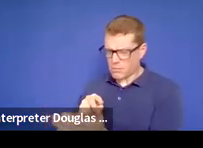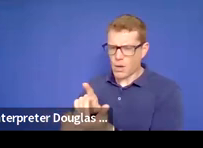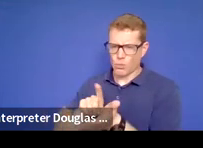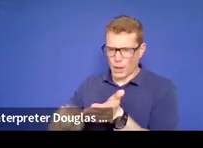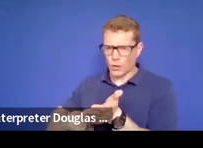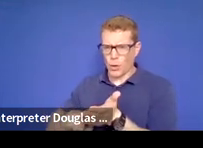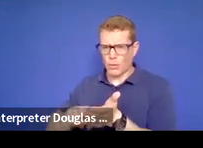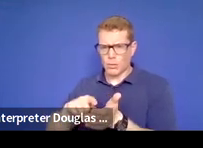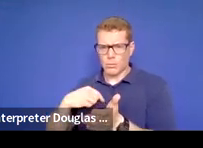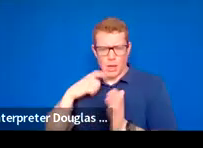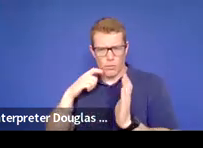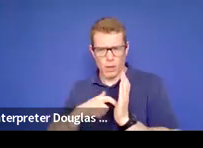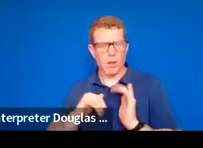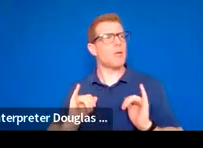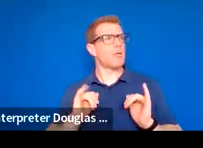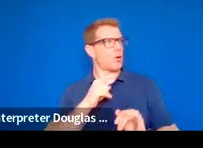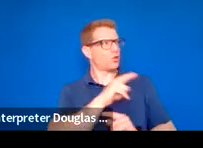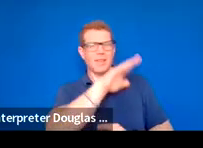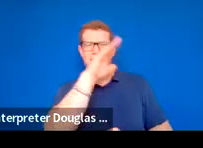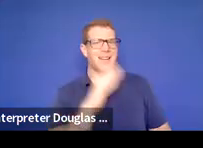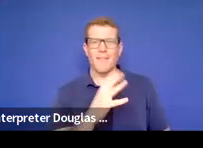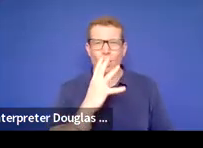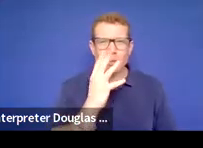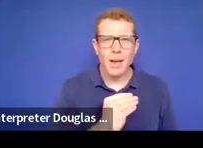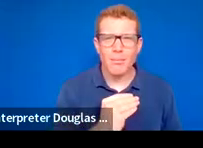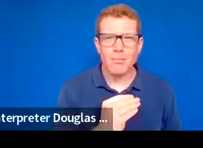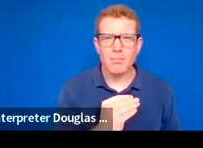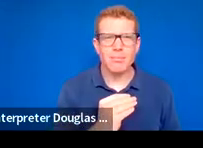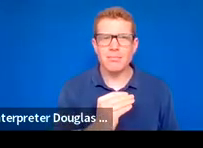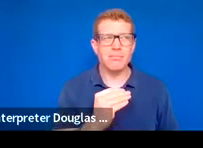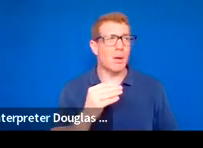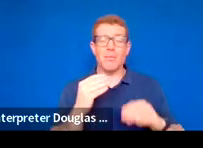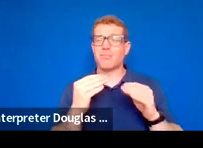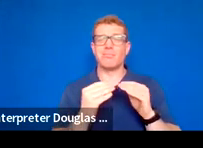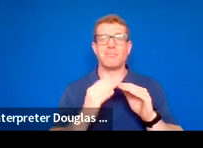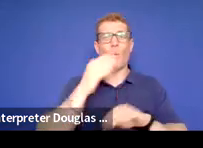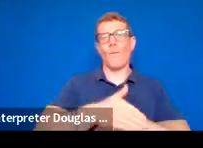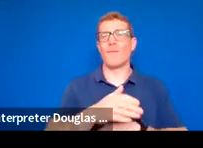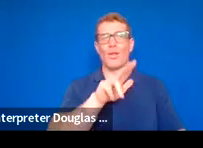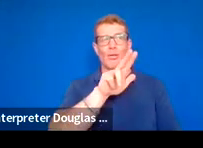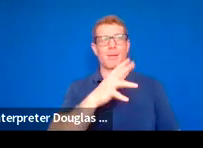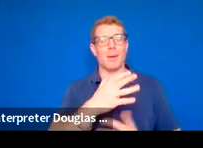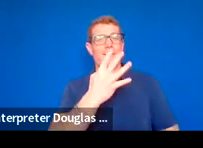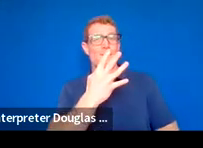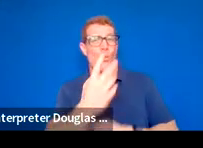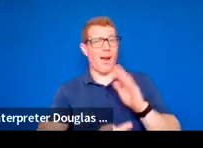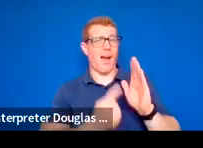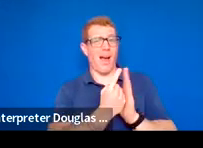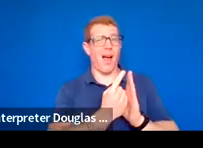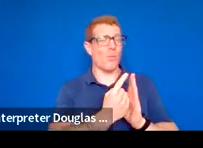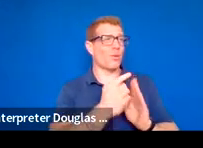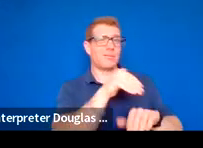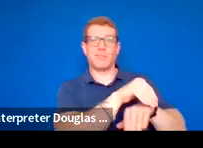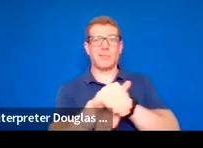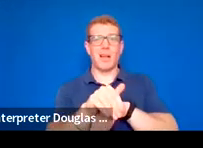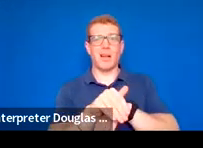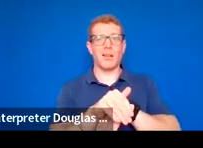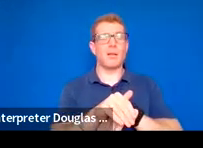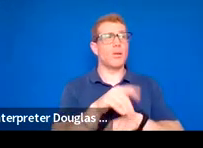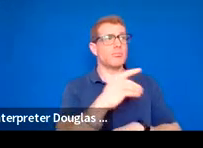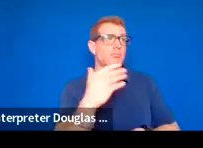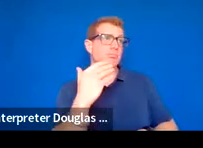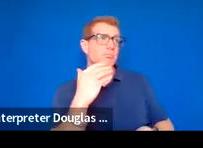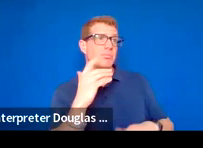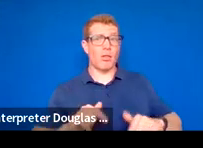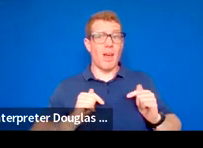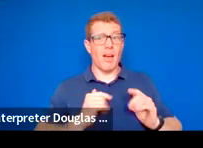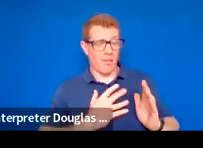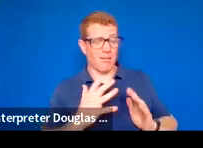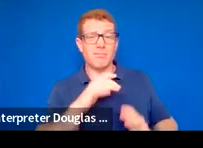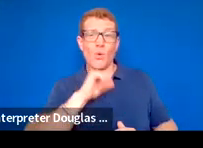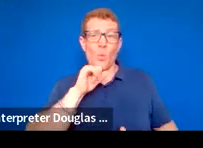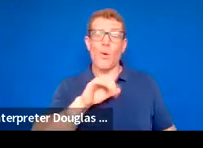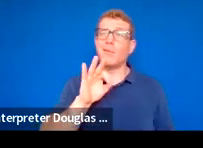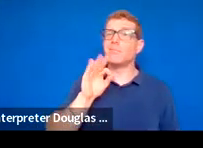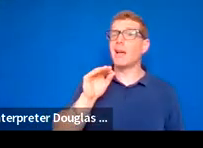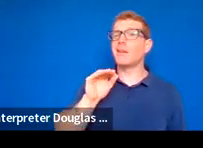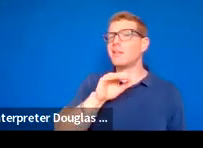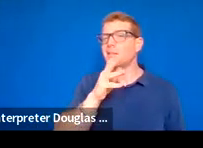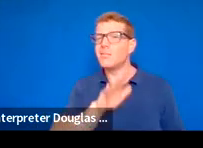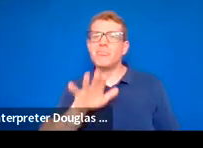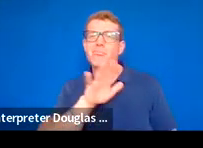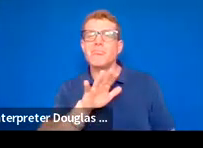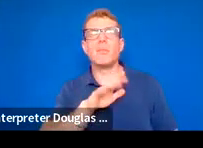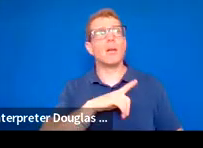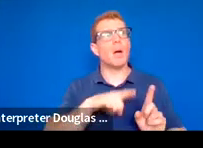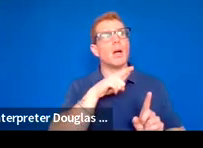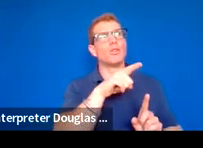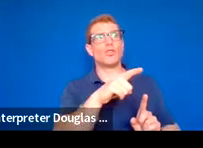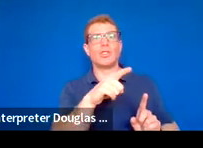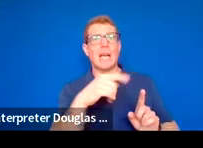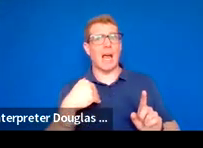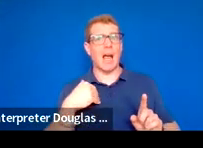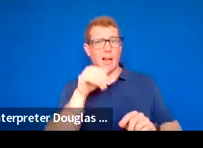She never got good sleep. She lived into her early nineties don't get me wrong. but she lived the last 12 years as an alzheimer's patient, and there's no way that I don't think some of that